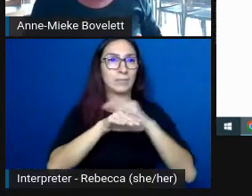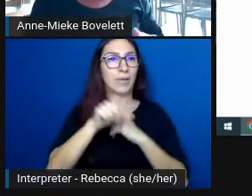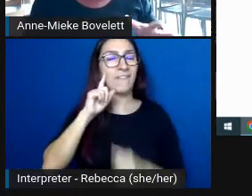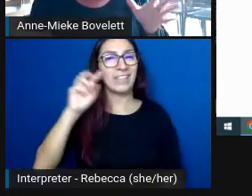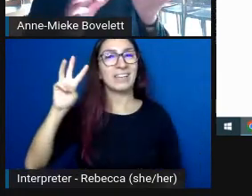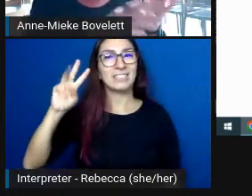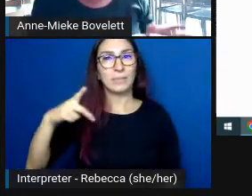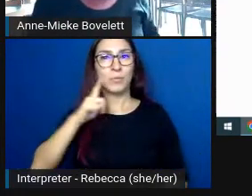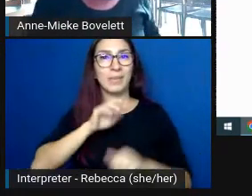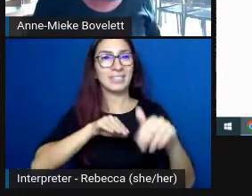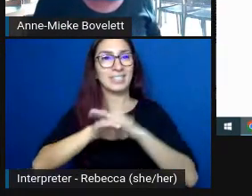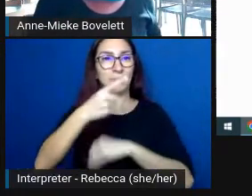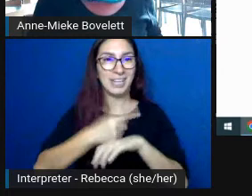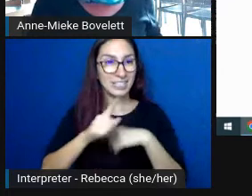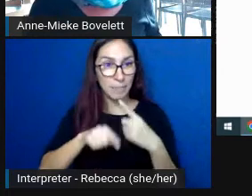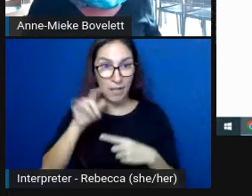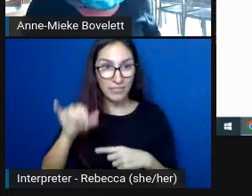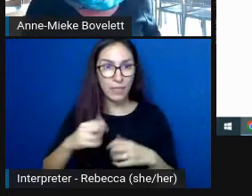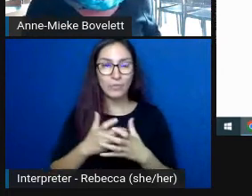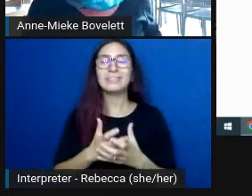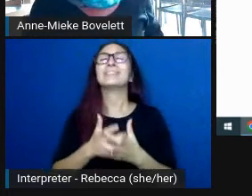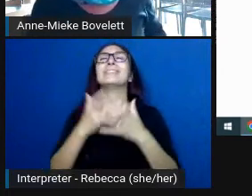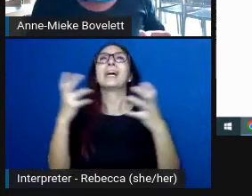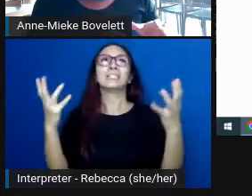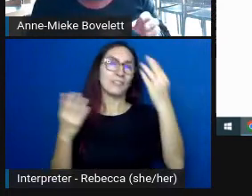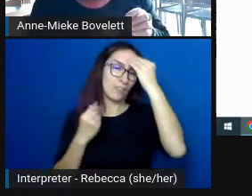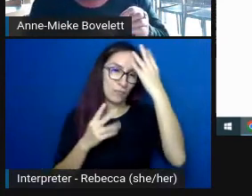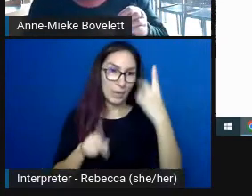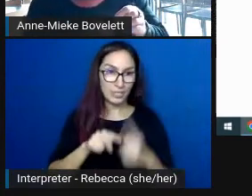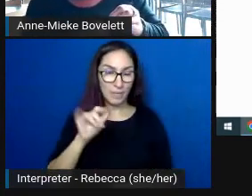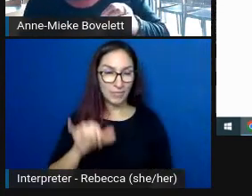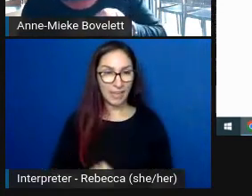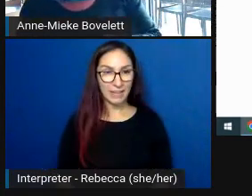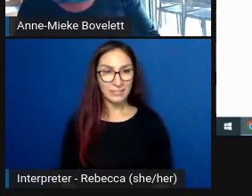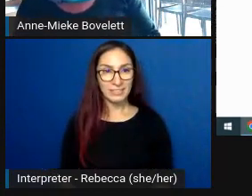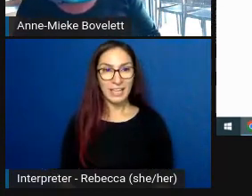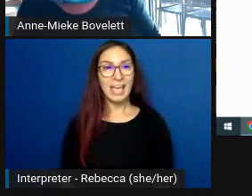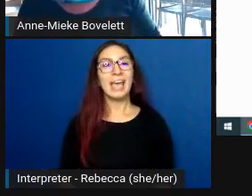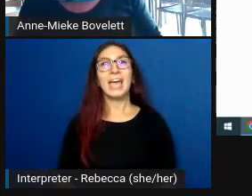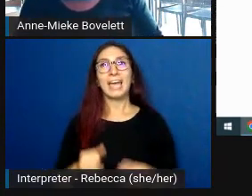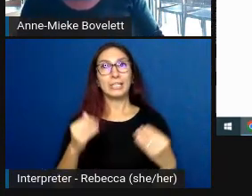There's tons of information to find about it and to share about it,